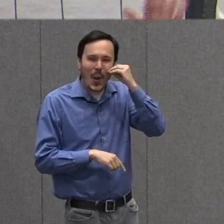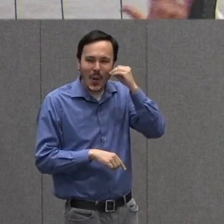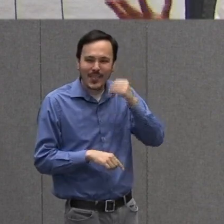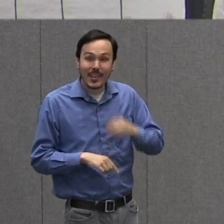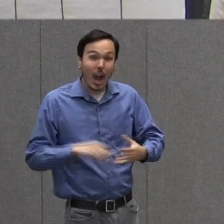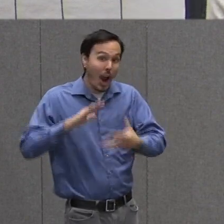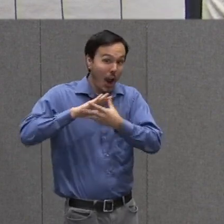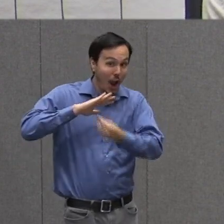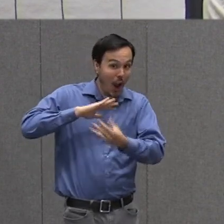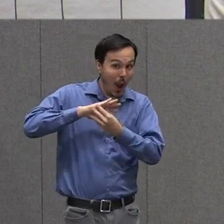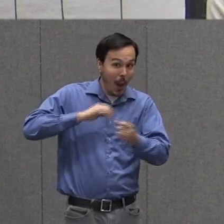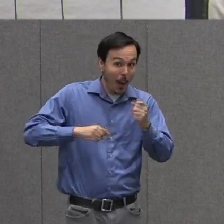'cause I wrote the poem.